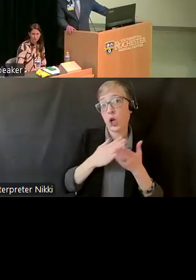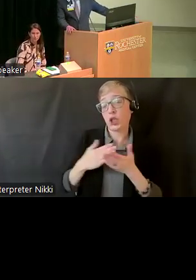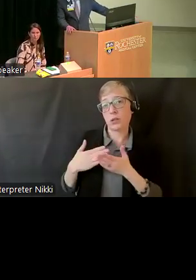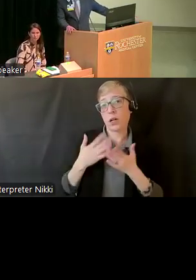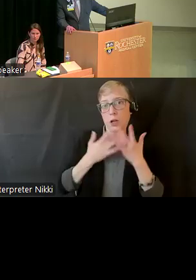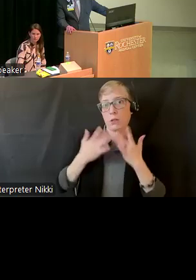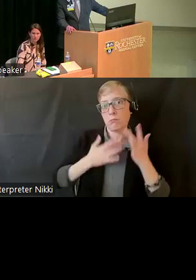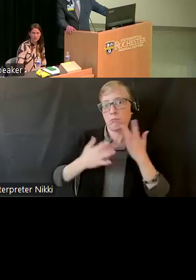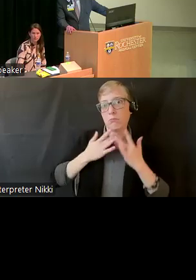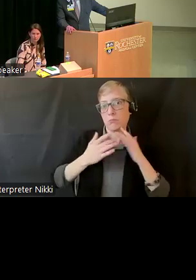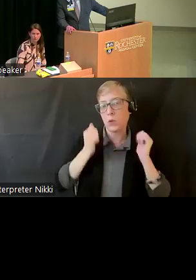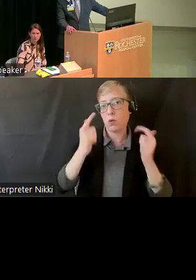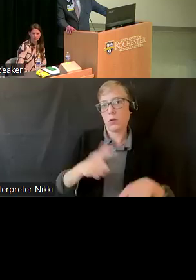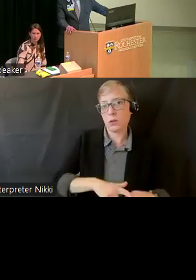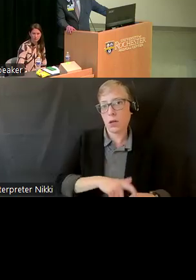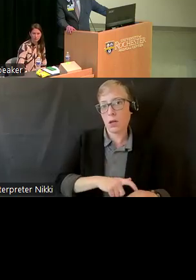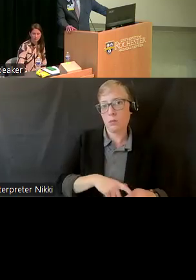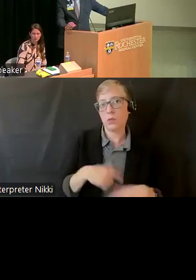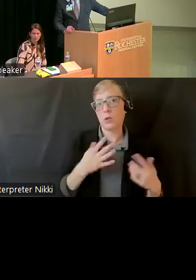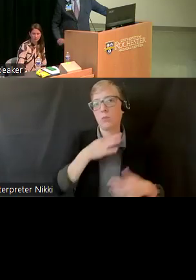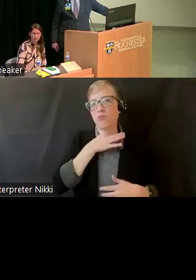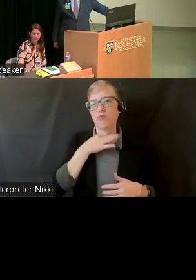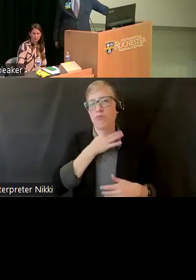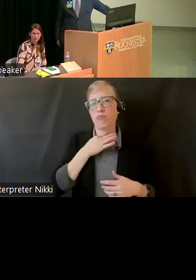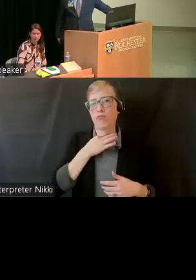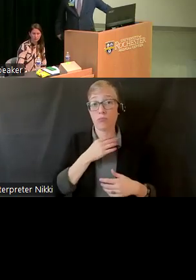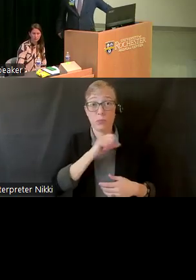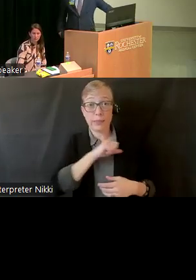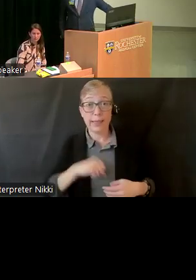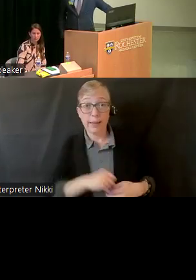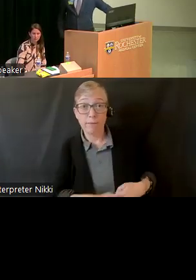covering basics so I was curious to know whether Stanford or other places that were doing similar